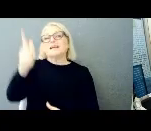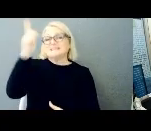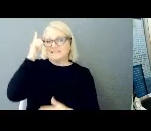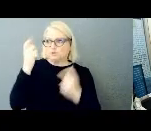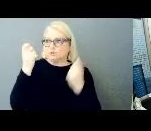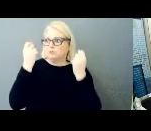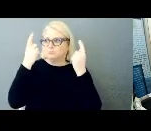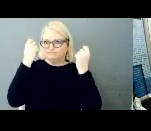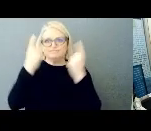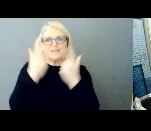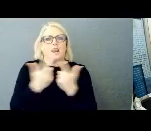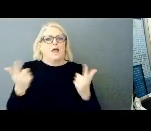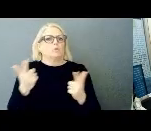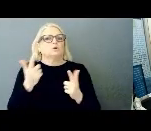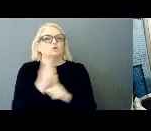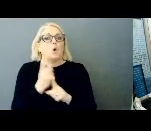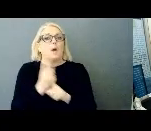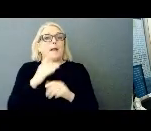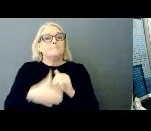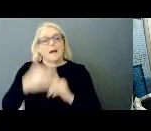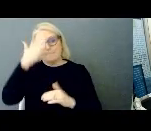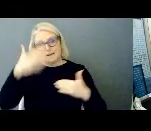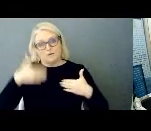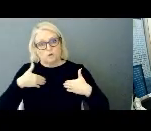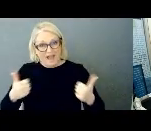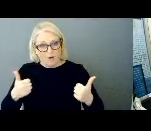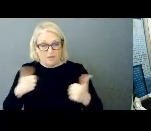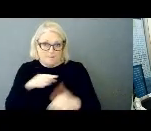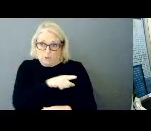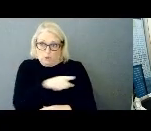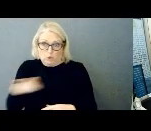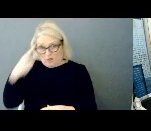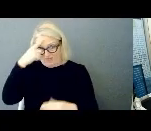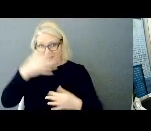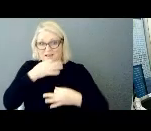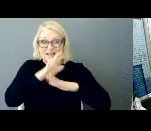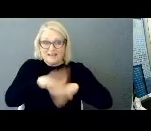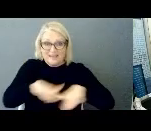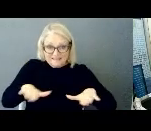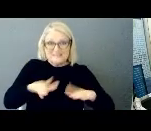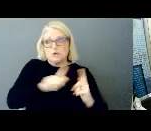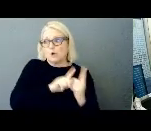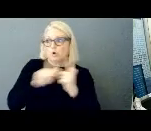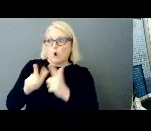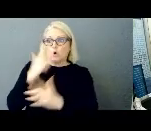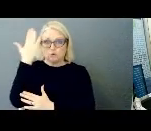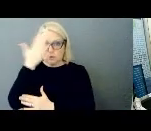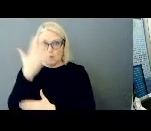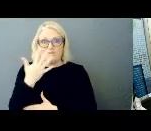the kids go to school five days a week, seven hours a... Seven, sorry, five days a week, seven hours a day, 40 weeks a year.